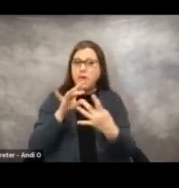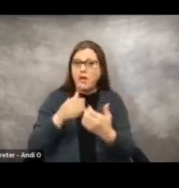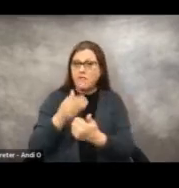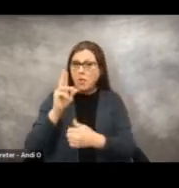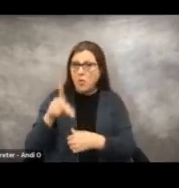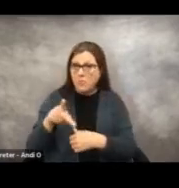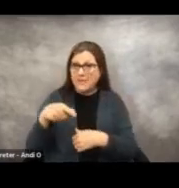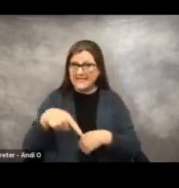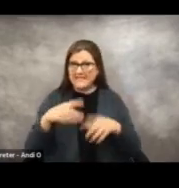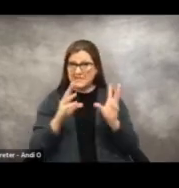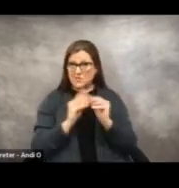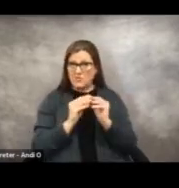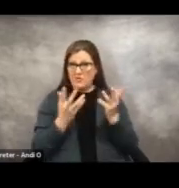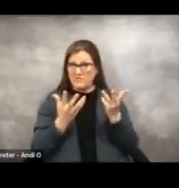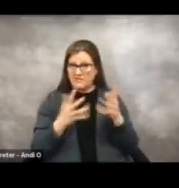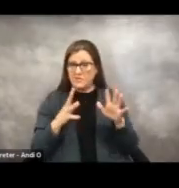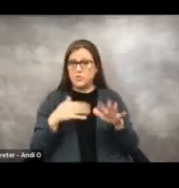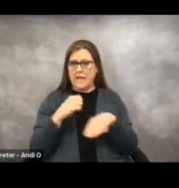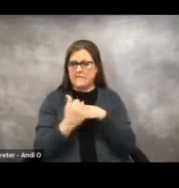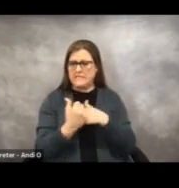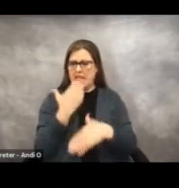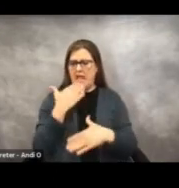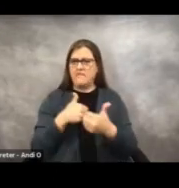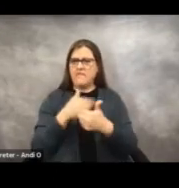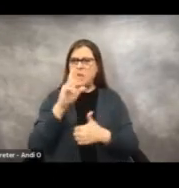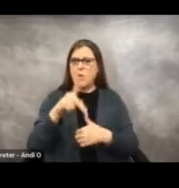can send follow up questions and feedback to us at TBI TARC@